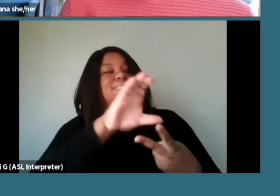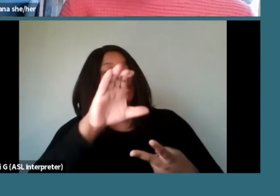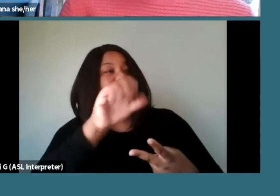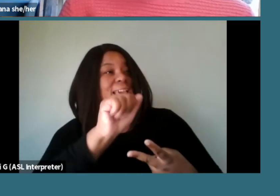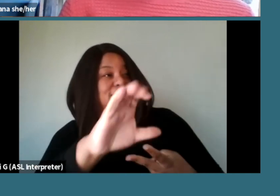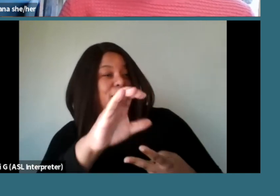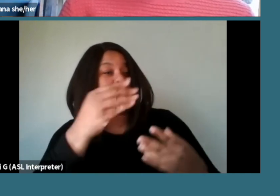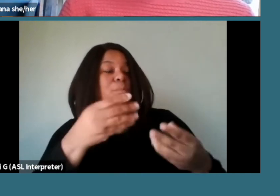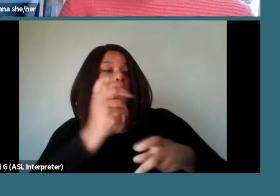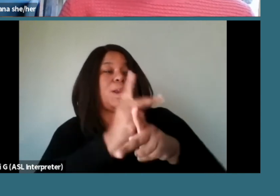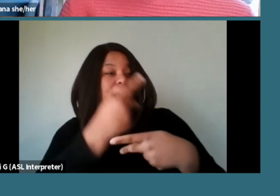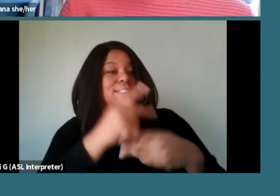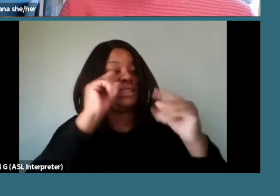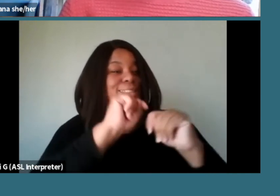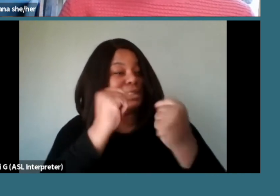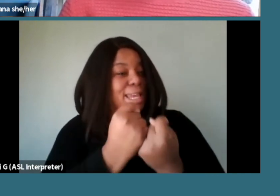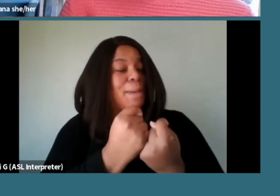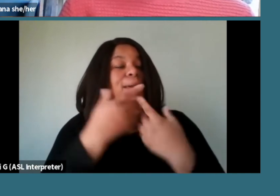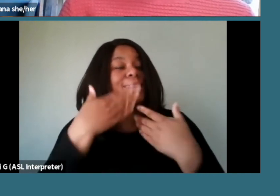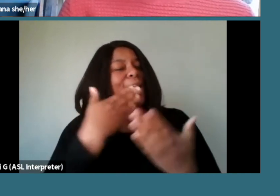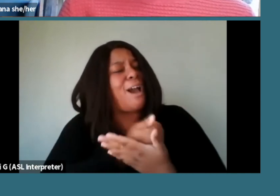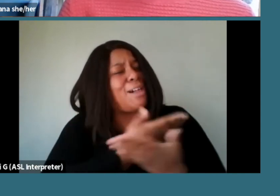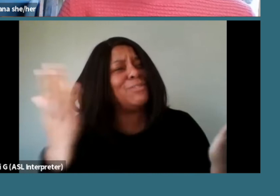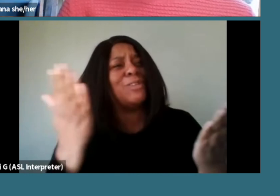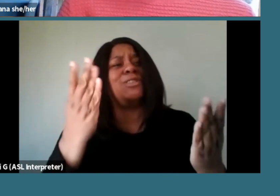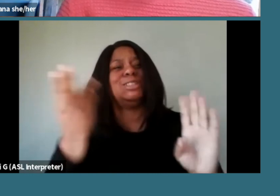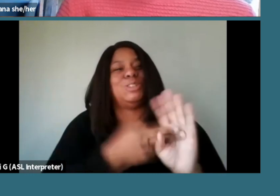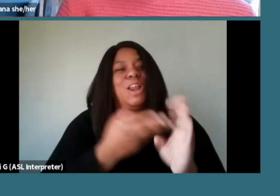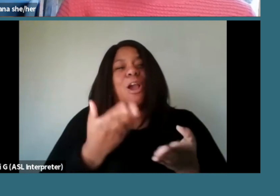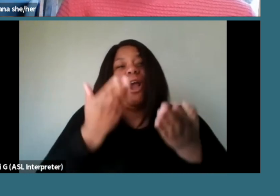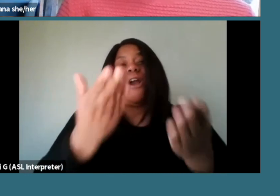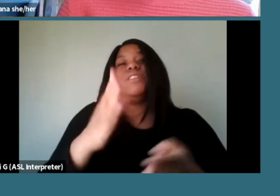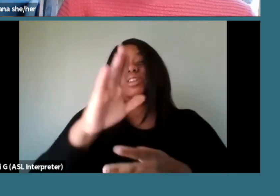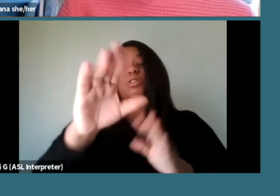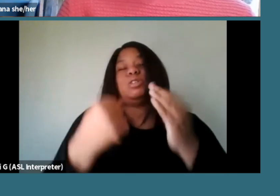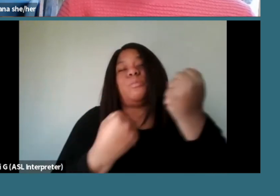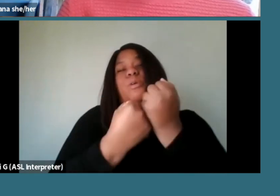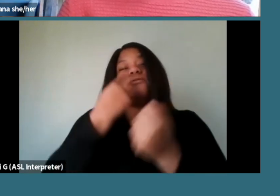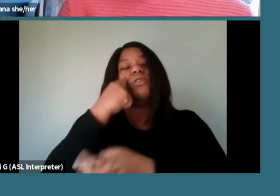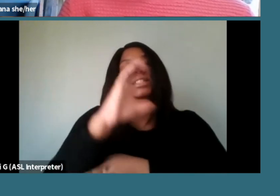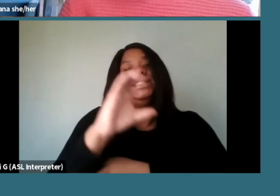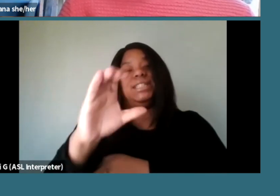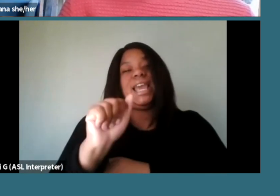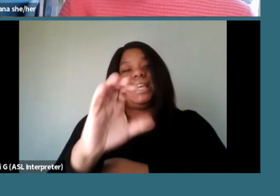And obviously thank all of you for joining us and offering your support to the CCAC. So again, in the chat you'll find a link